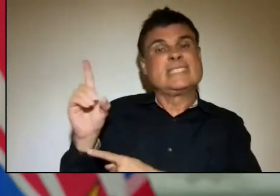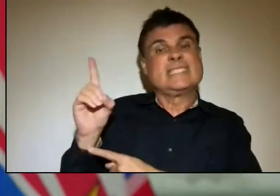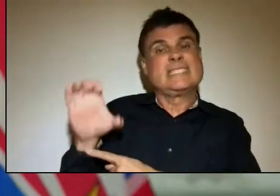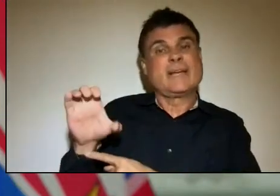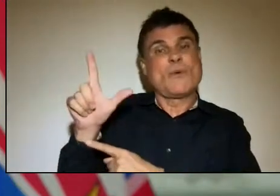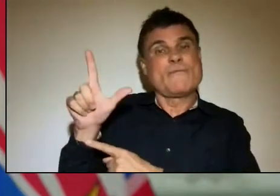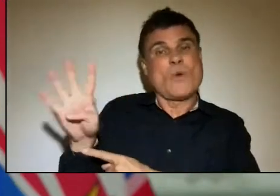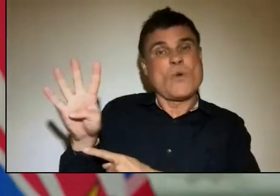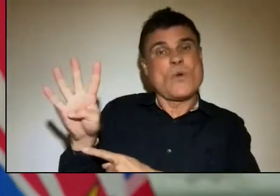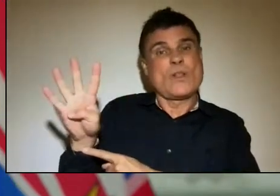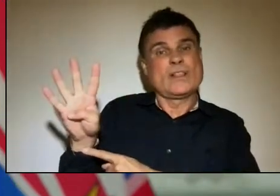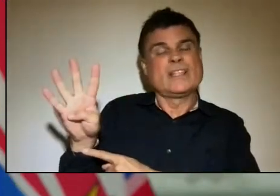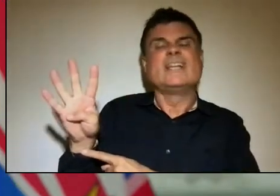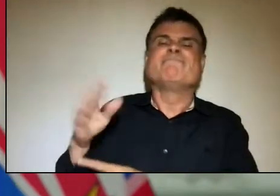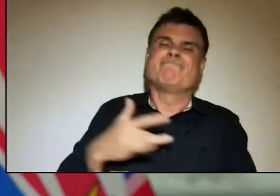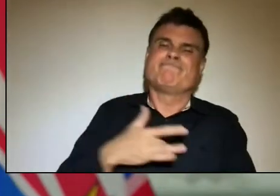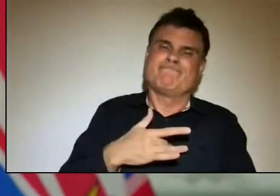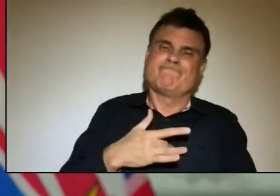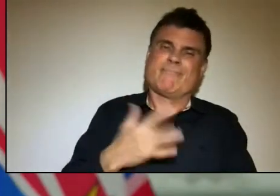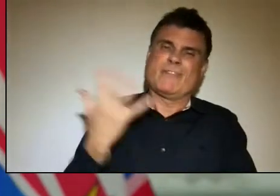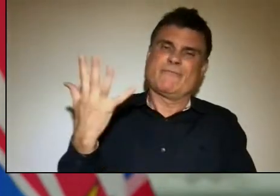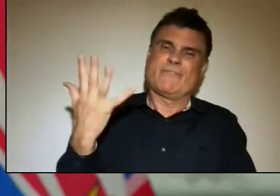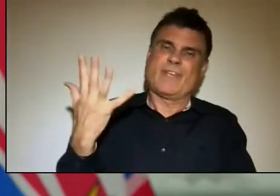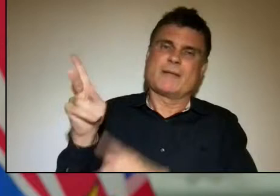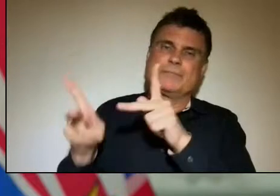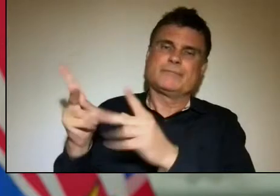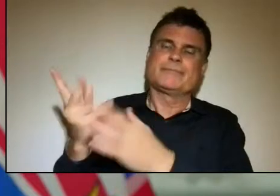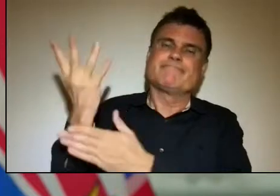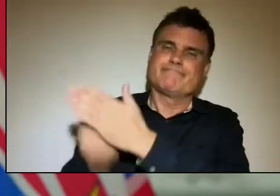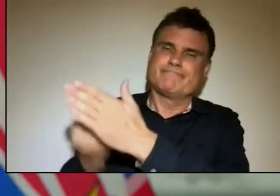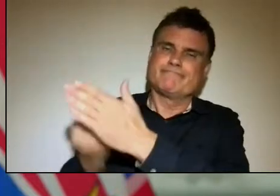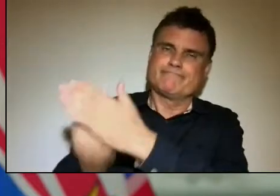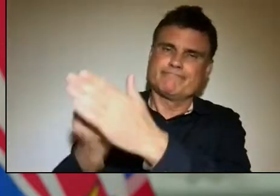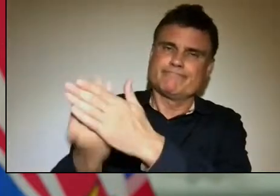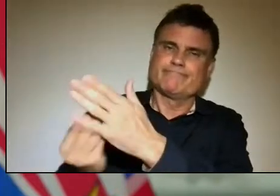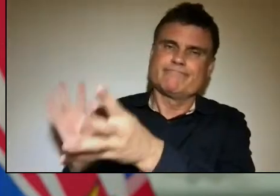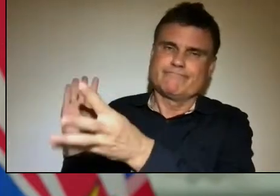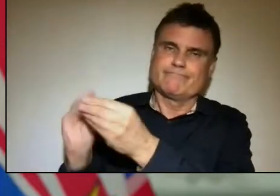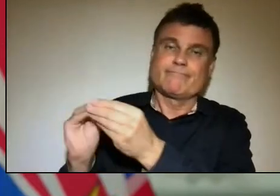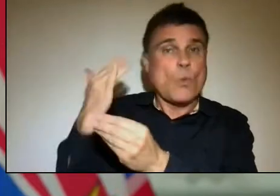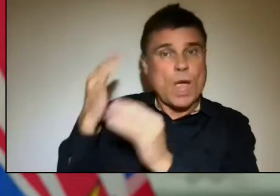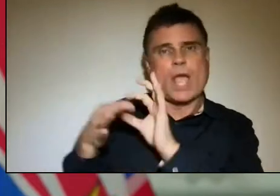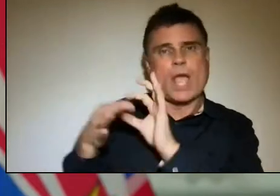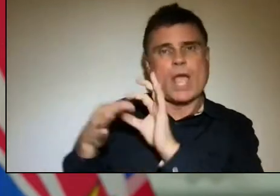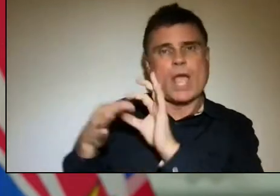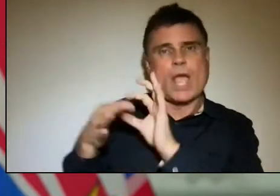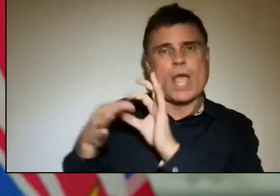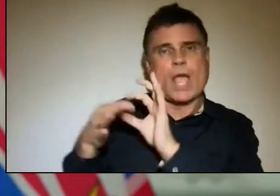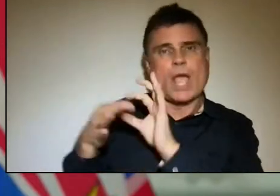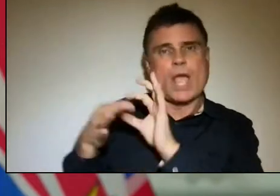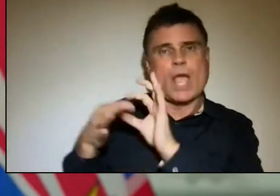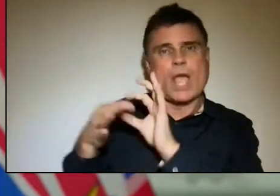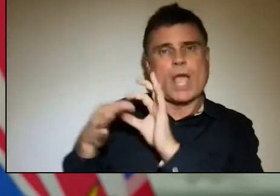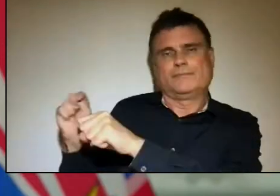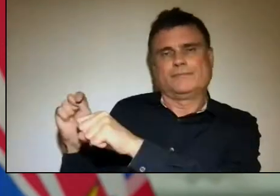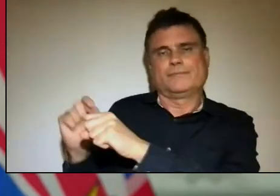And since December 24, we've had an additional 5 people who have died in British Columbia from